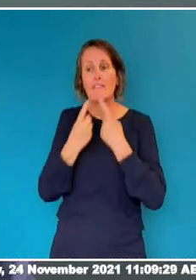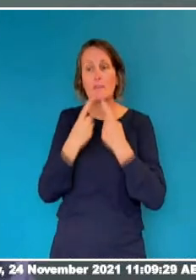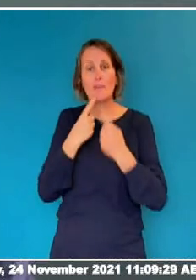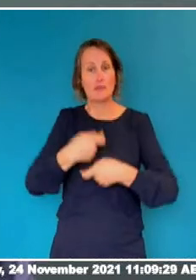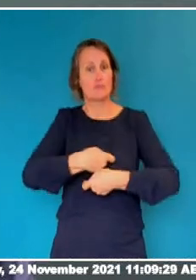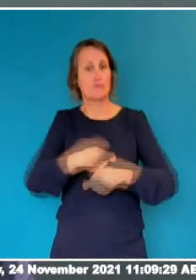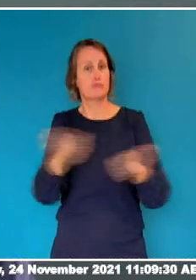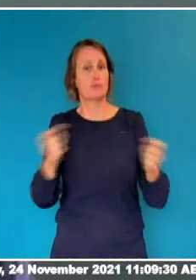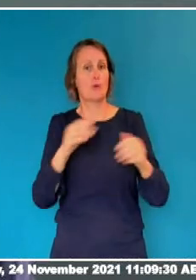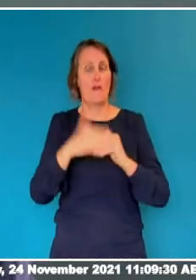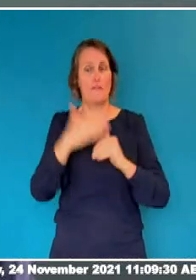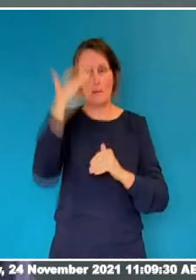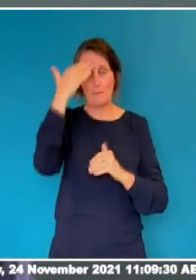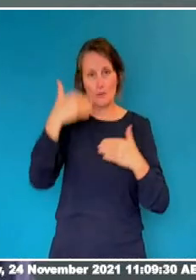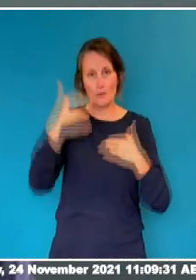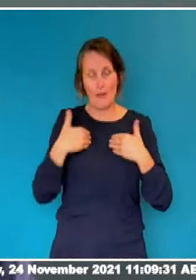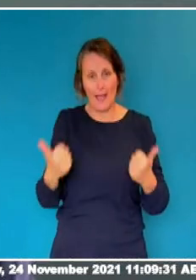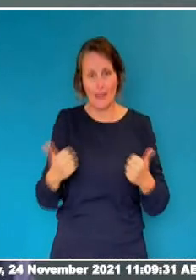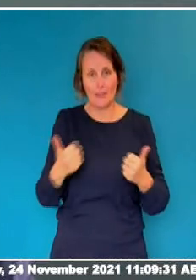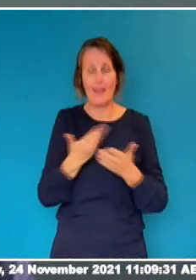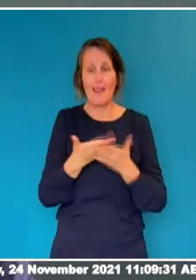mental health, how to deal with it, how to manage it.